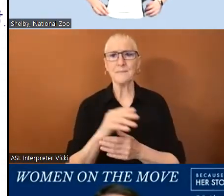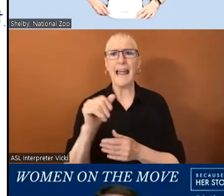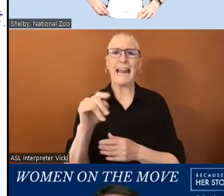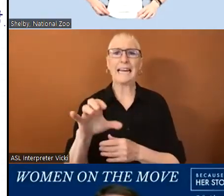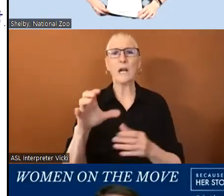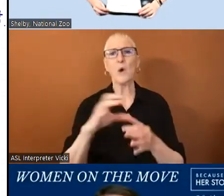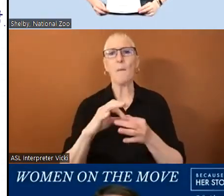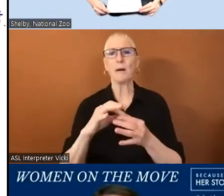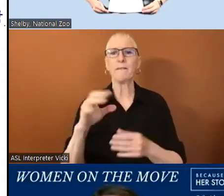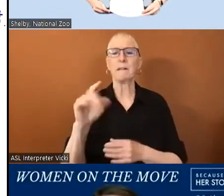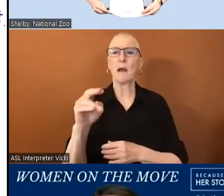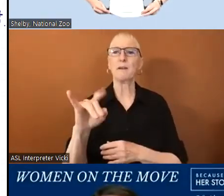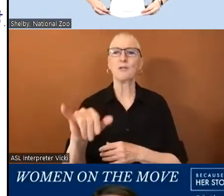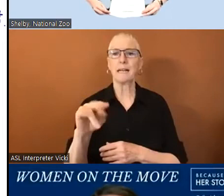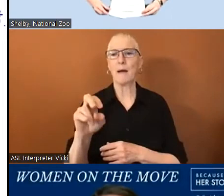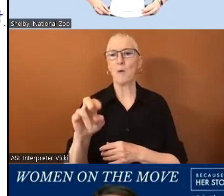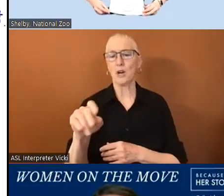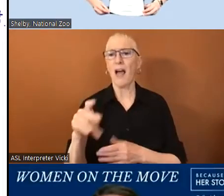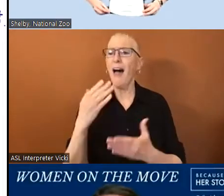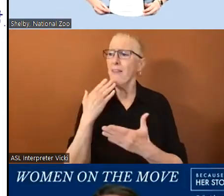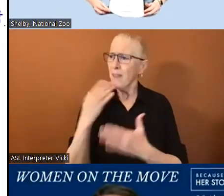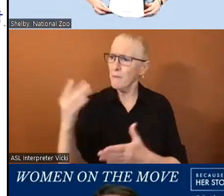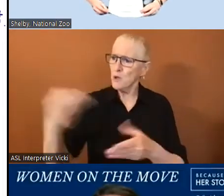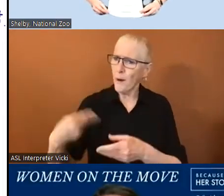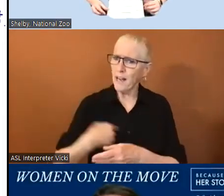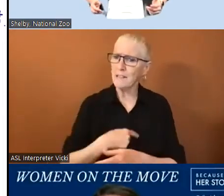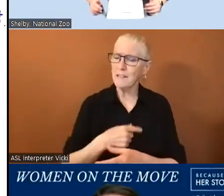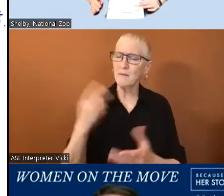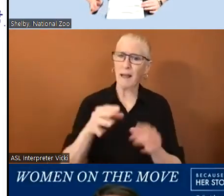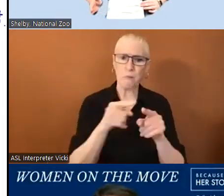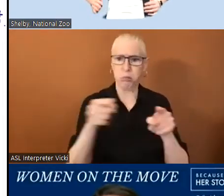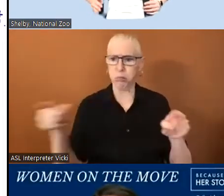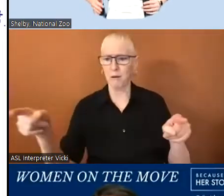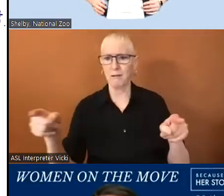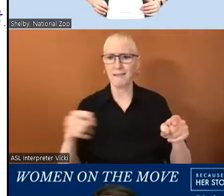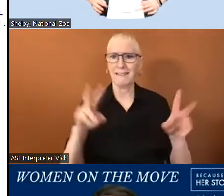Thank you so much for joining us today. So that's a super long title. Let's break that down a little bit.